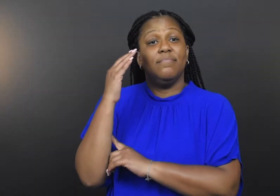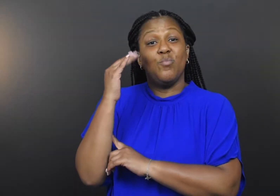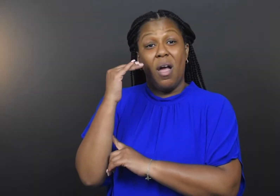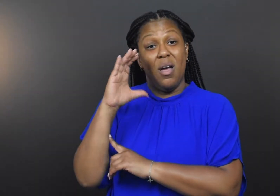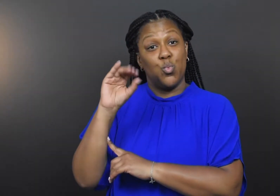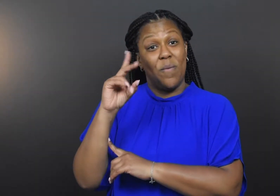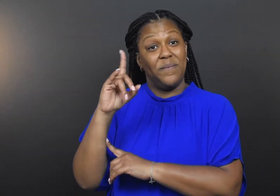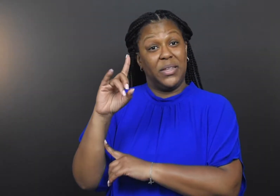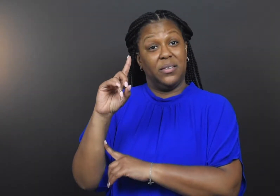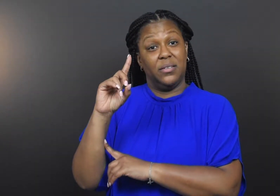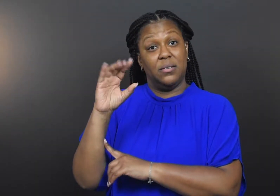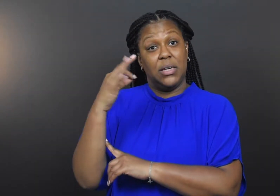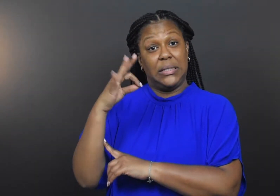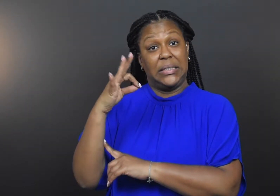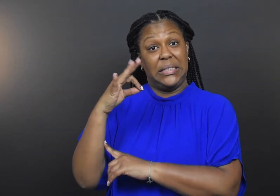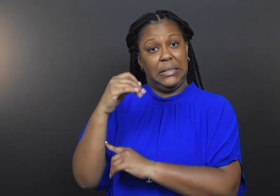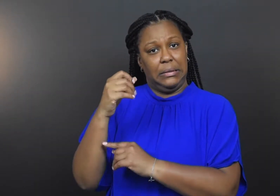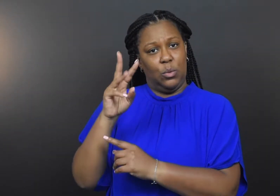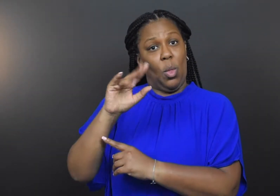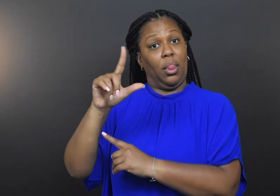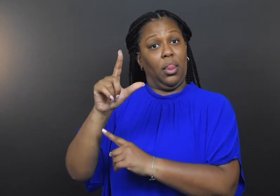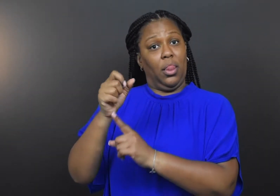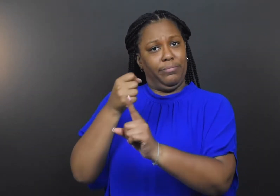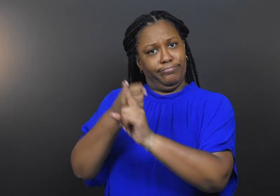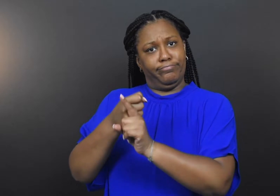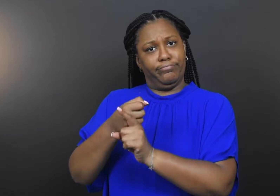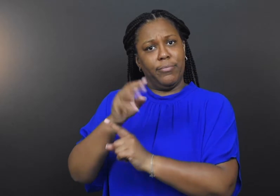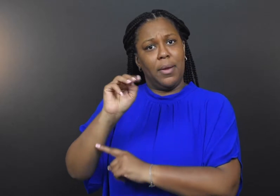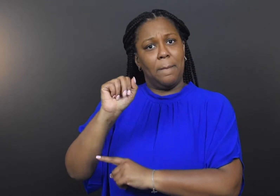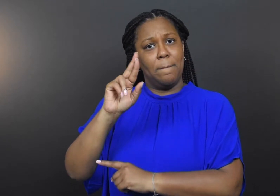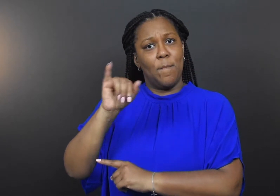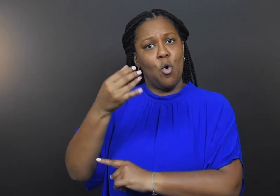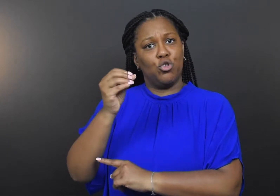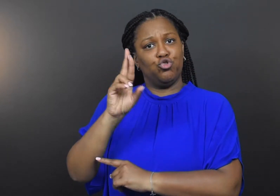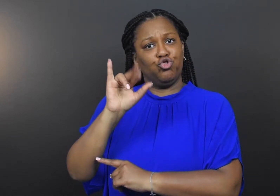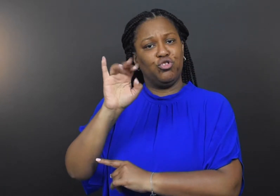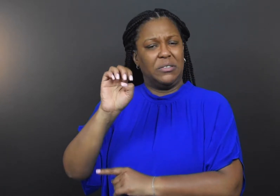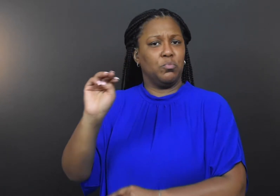Why COVID-19 Will Hit “Marjorie” Harder